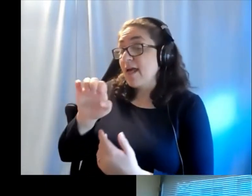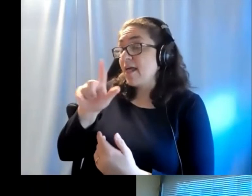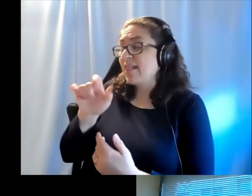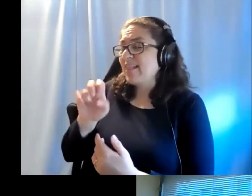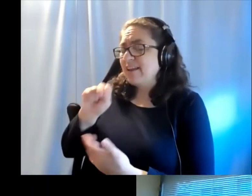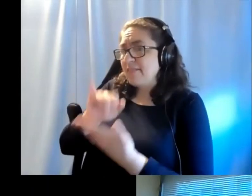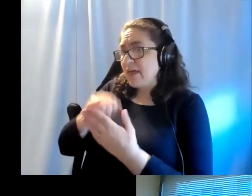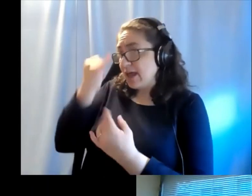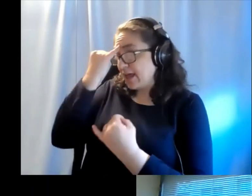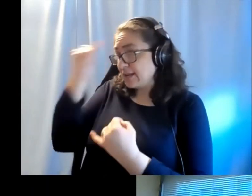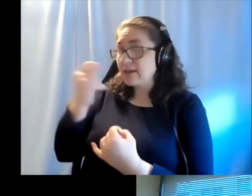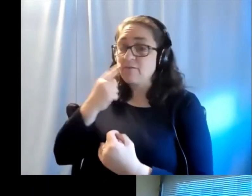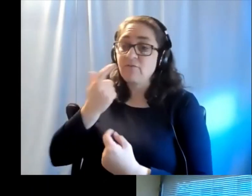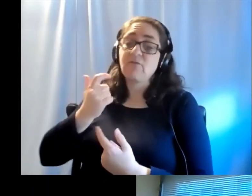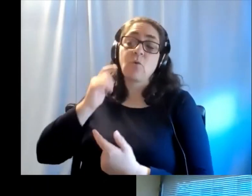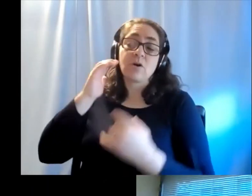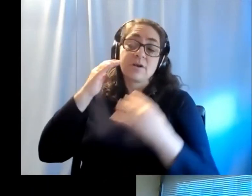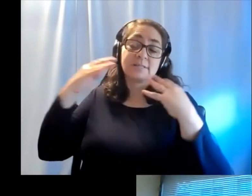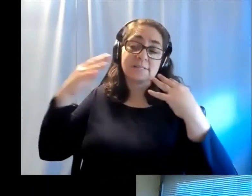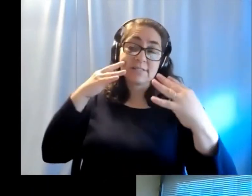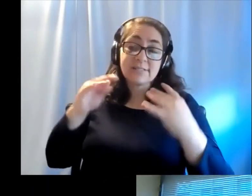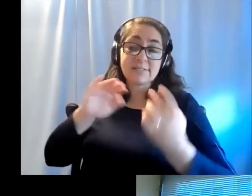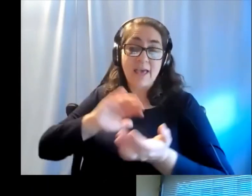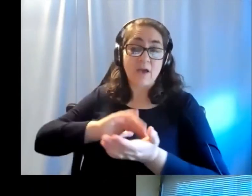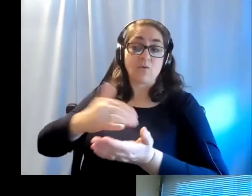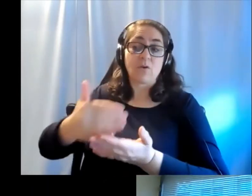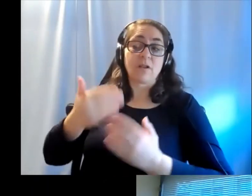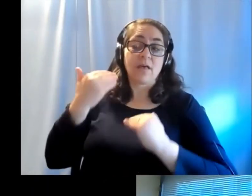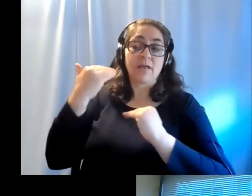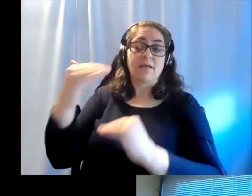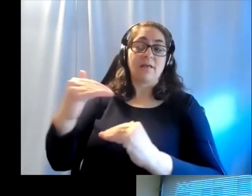Suppose I was all by myself, today.